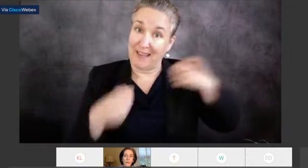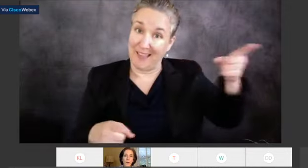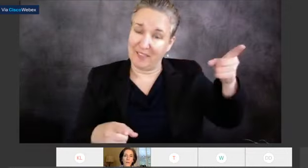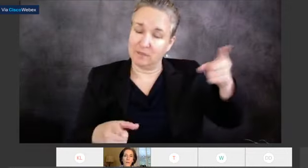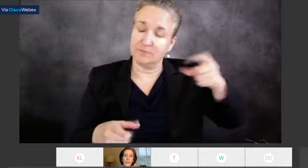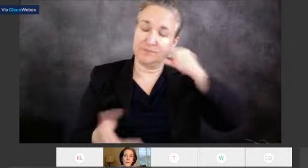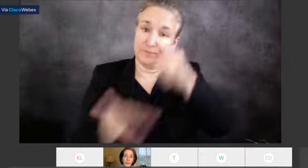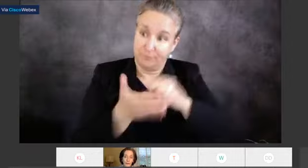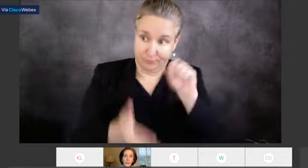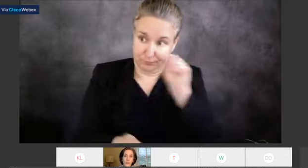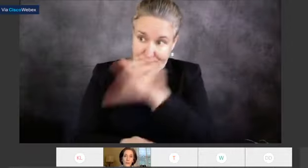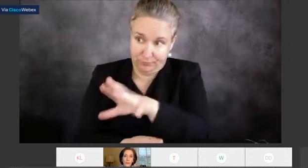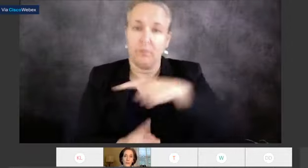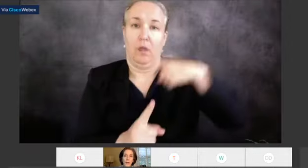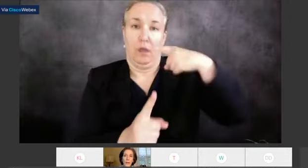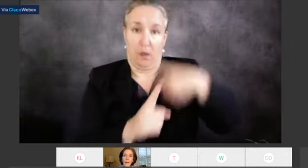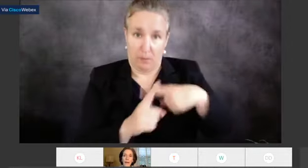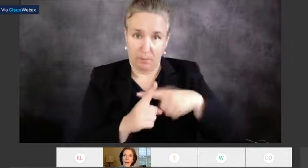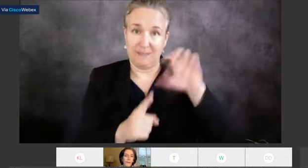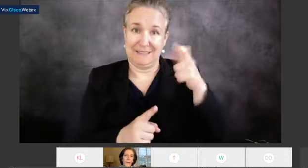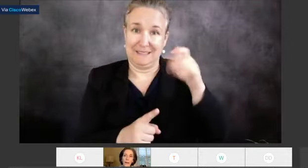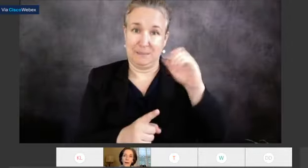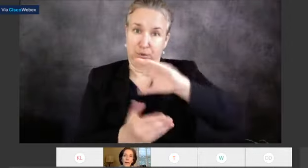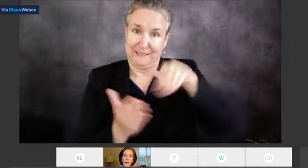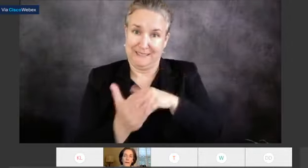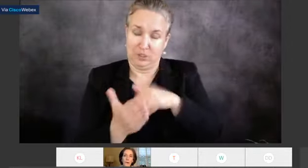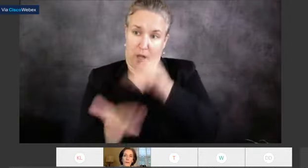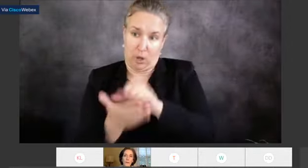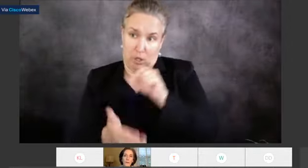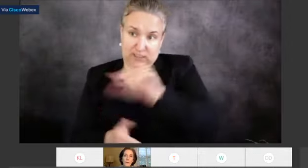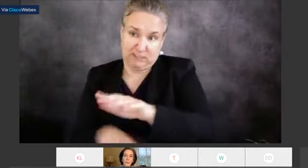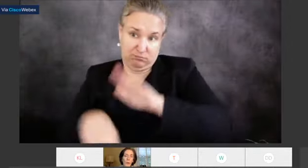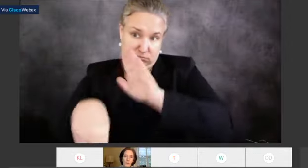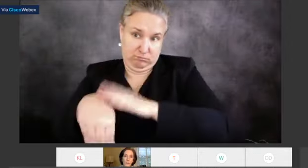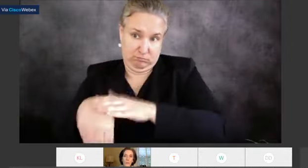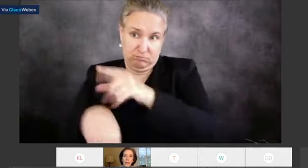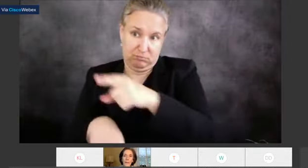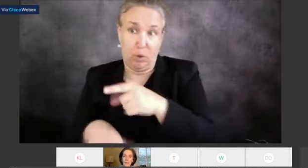from the expo center that they are not going to be welcomed back at